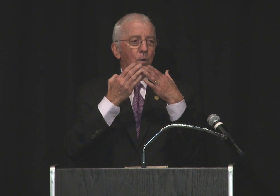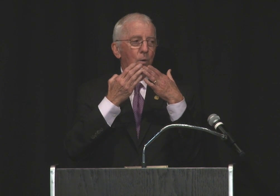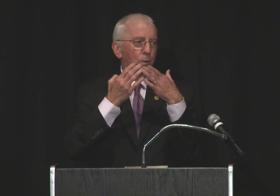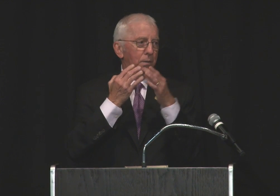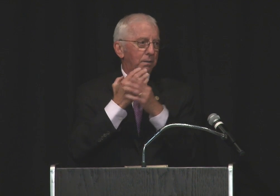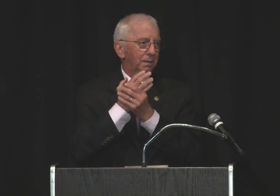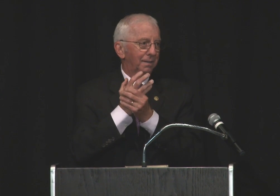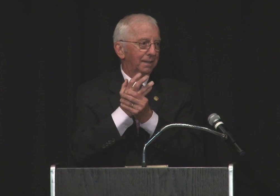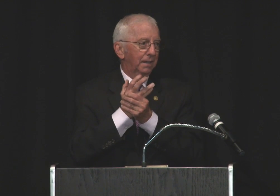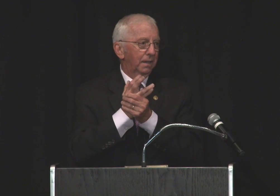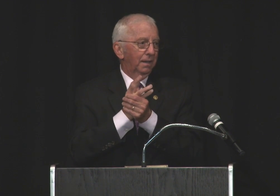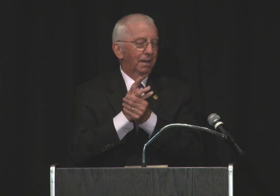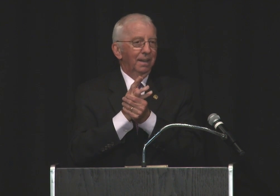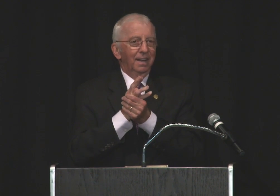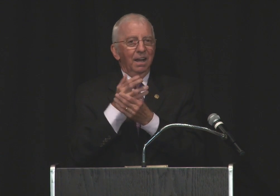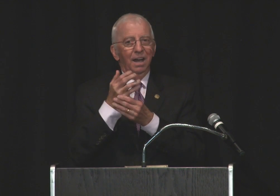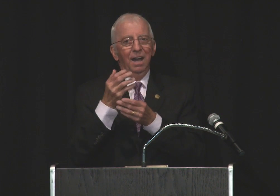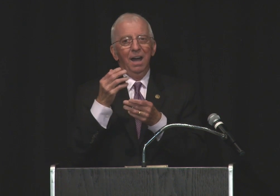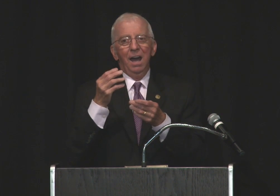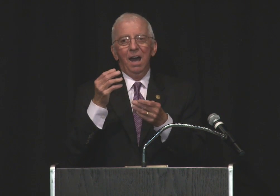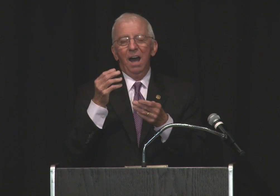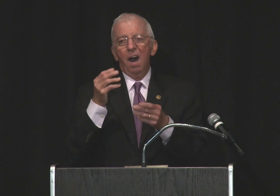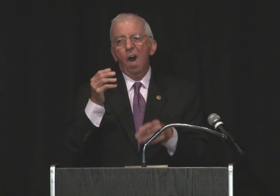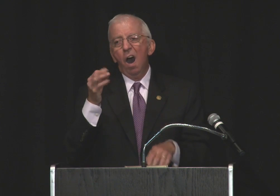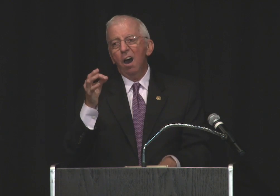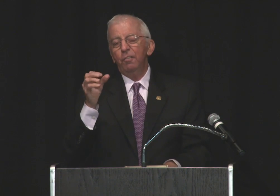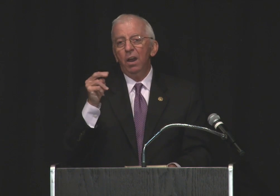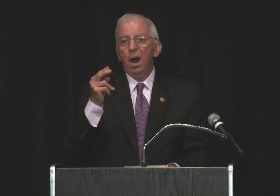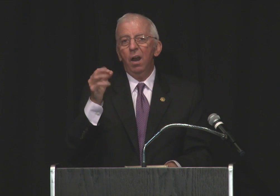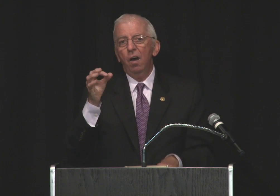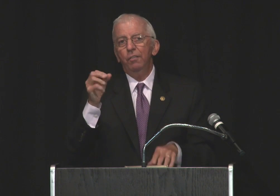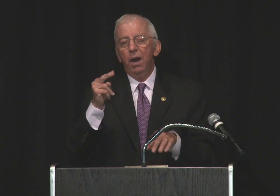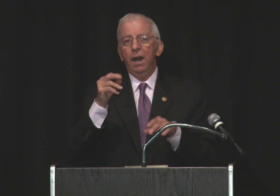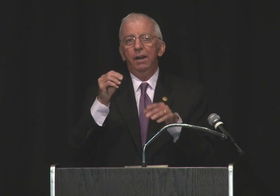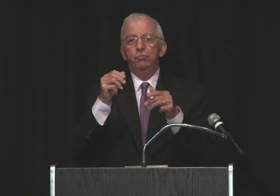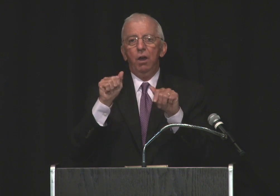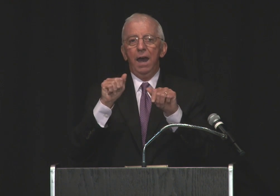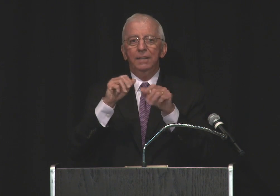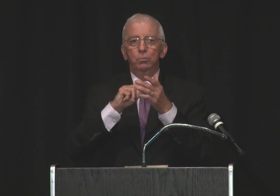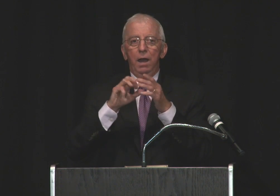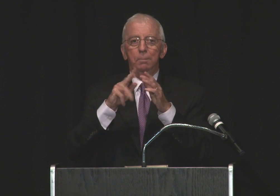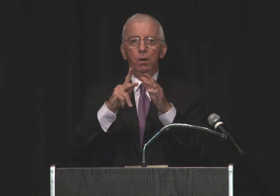Oh. Off and on, off and on, I've tried to write a book.